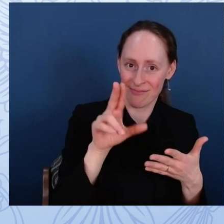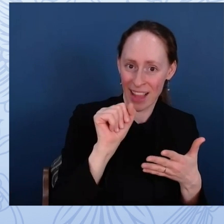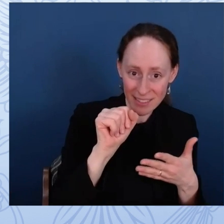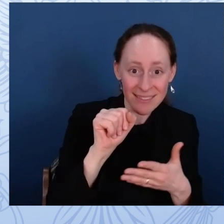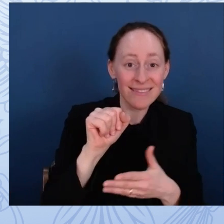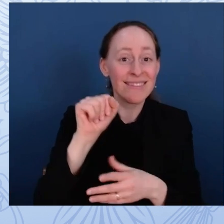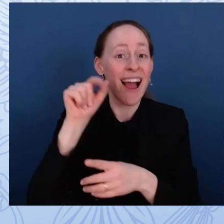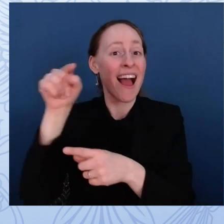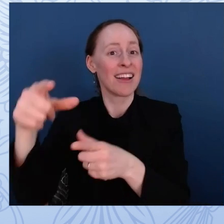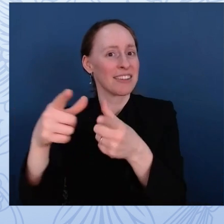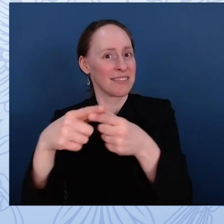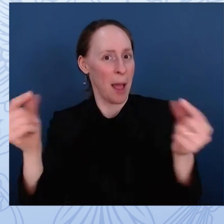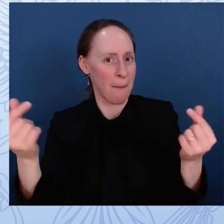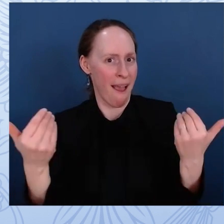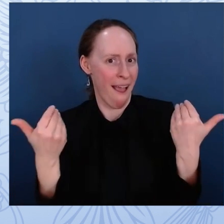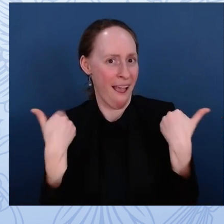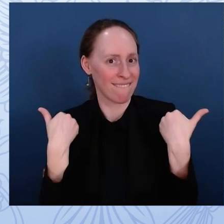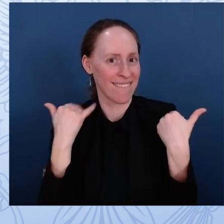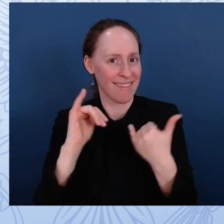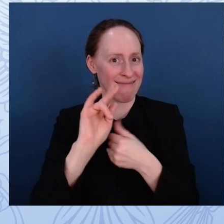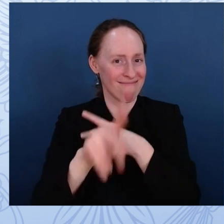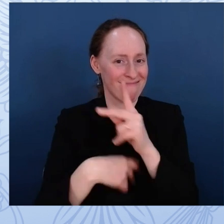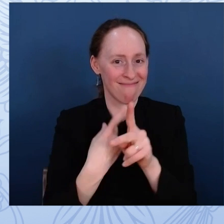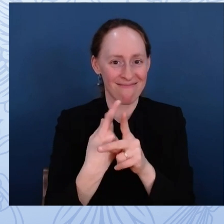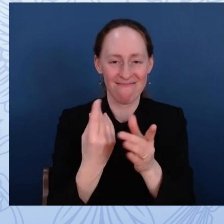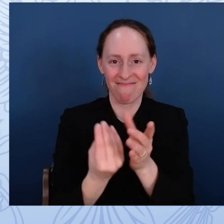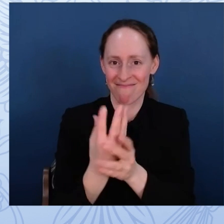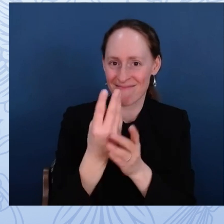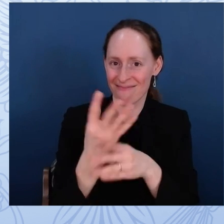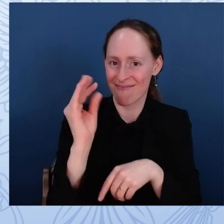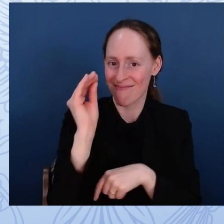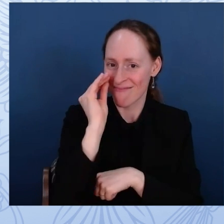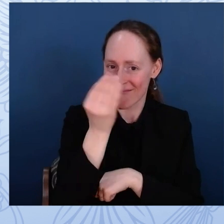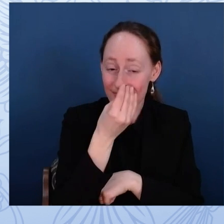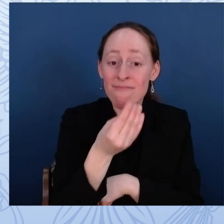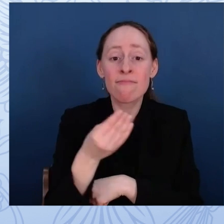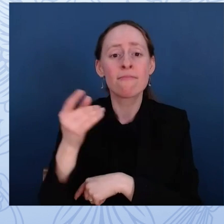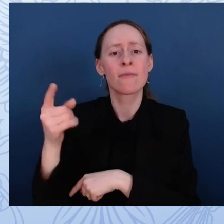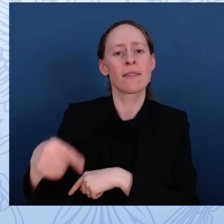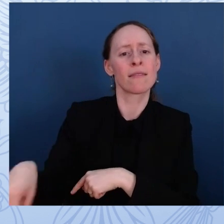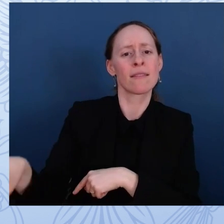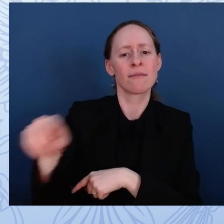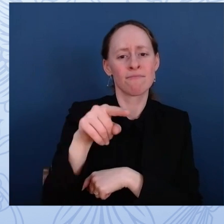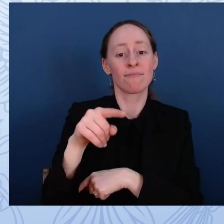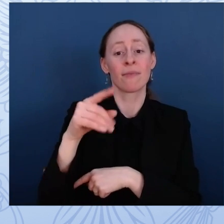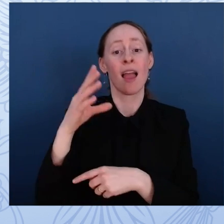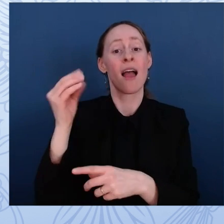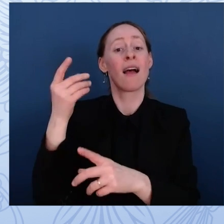selected the George W Bush State Service China to complement the green fabric